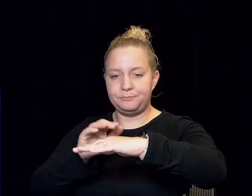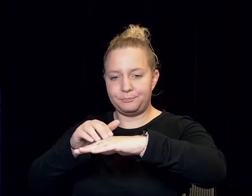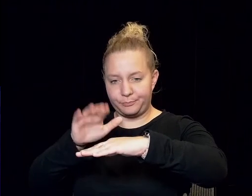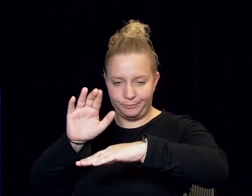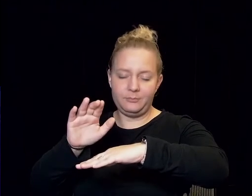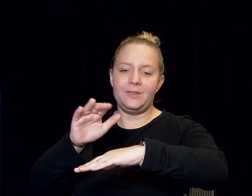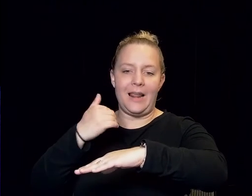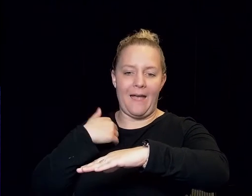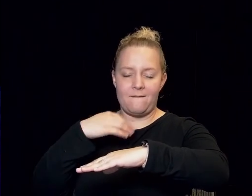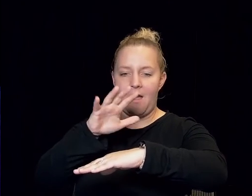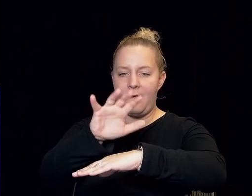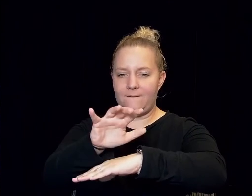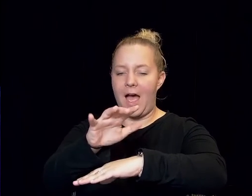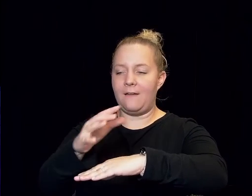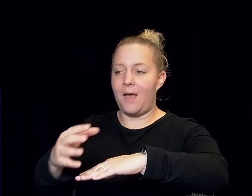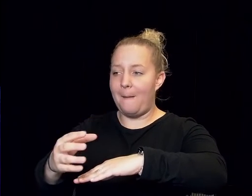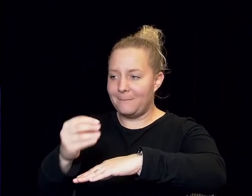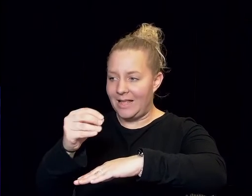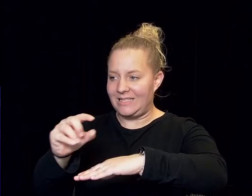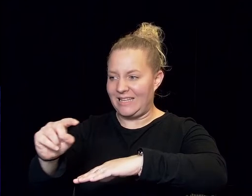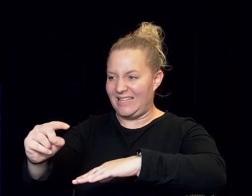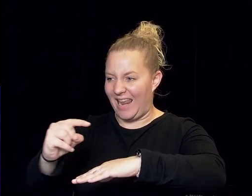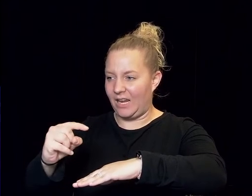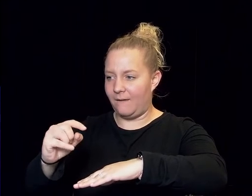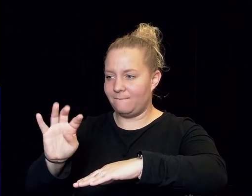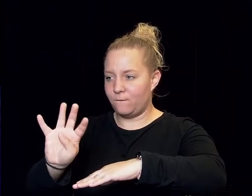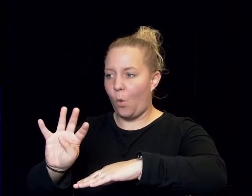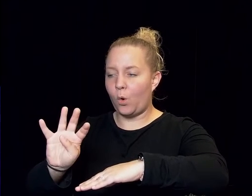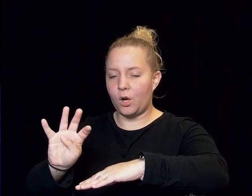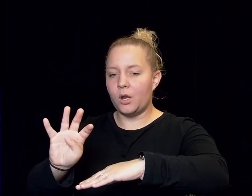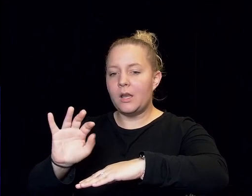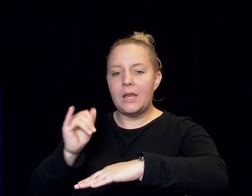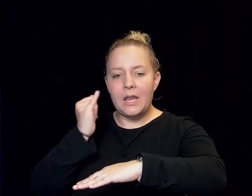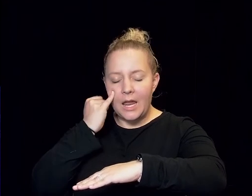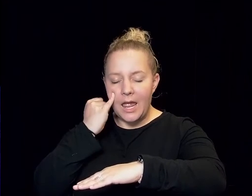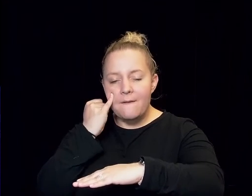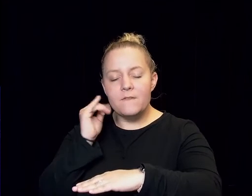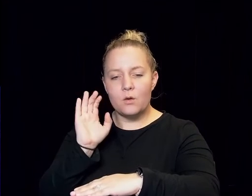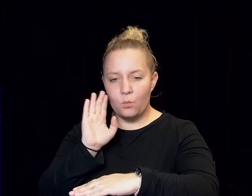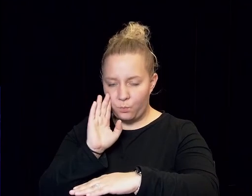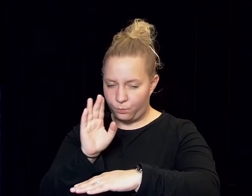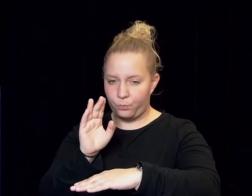we have 5 plus a -4. So, if you were to do a quick score board, we have 5 positives,